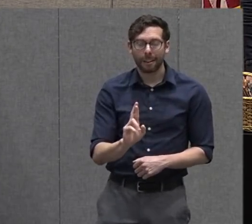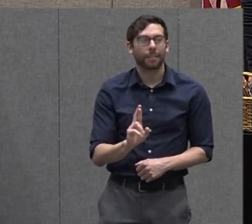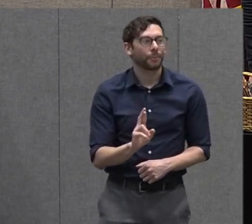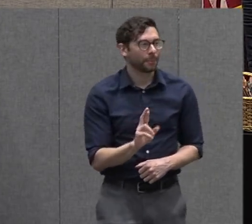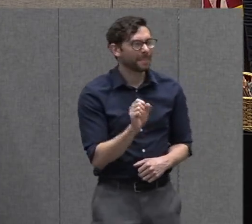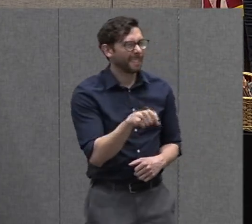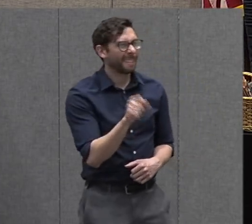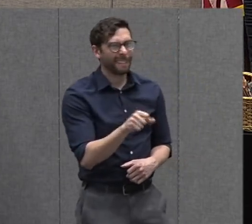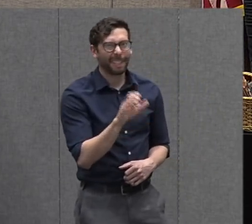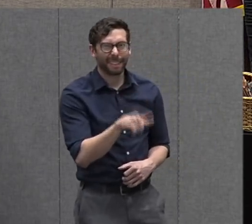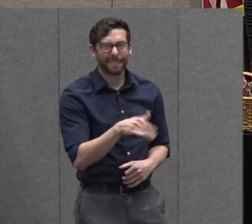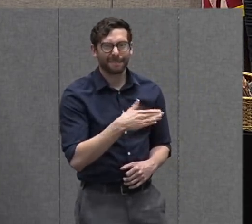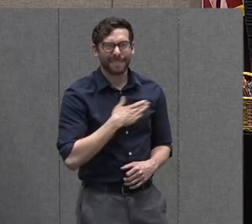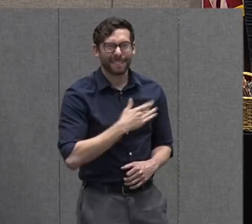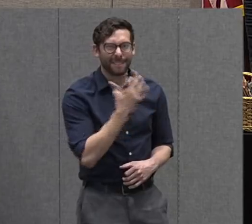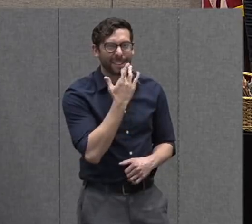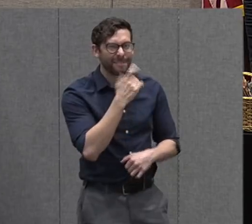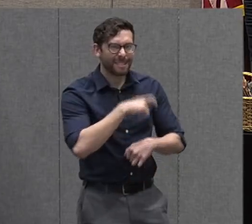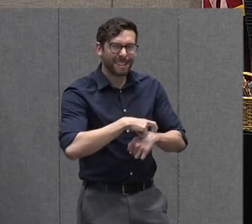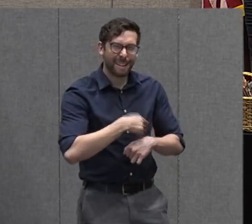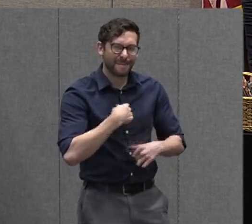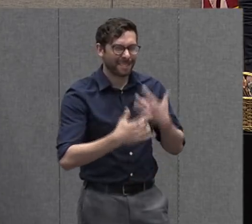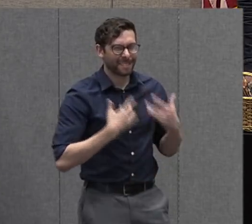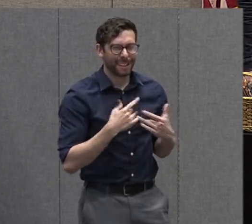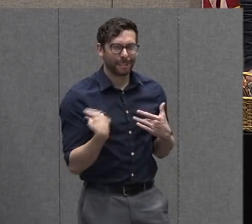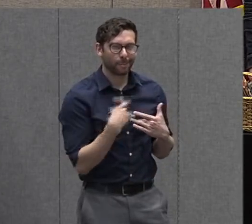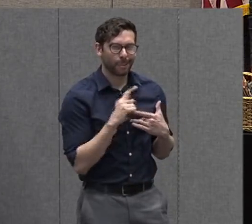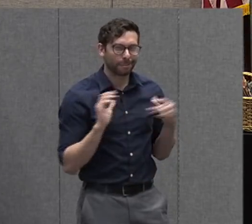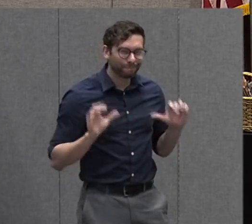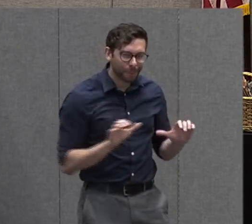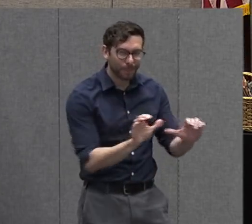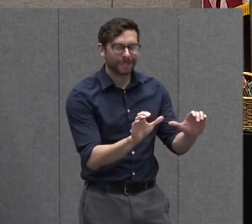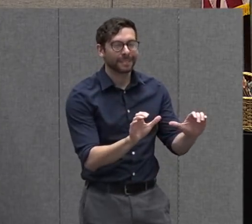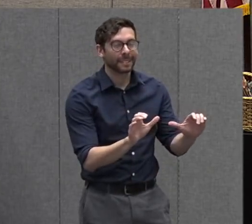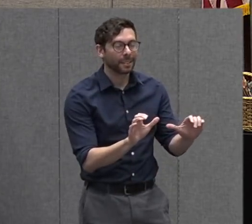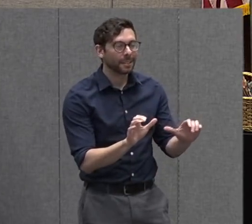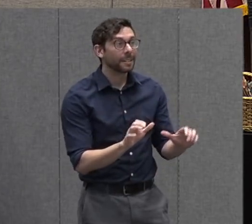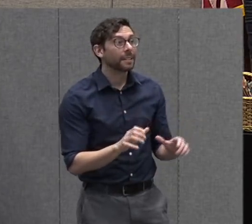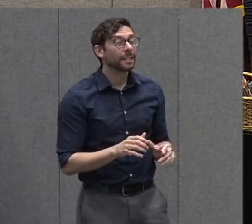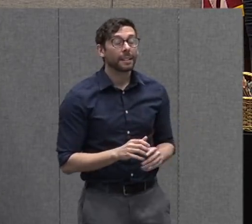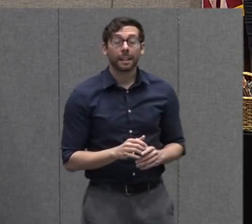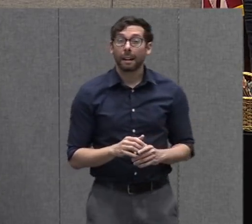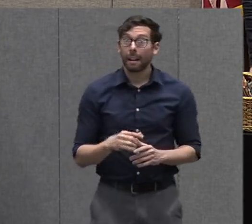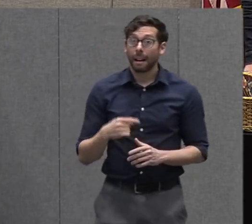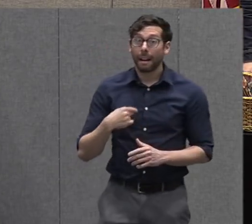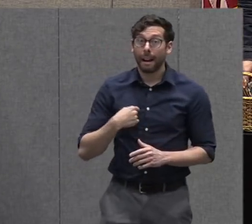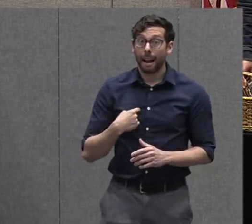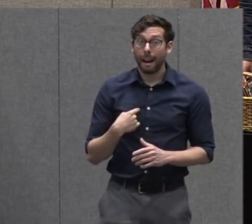because guess what, Miss Martindale? [Miss Martindale] I can already tell by your body language,